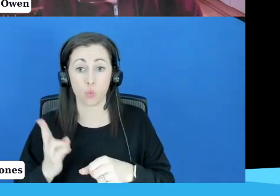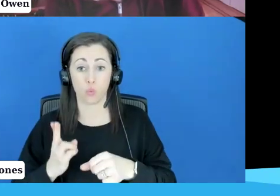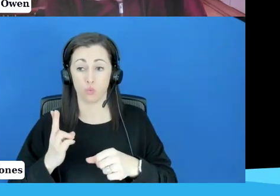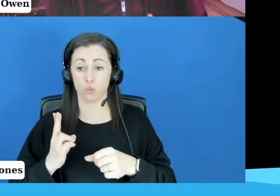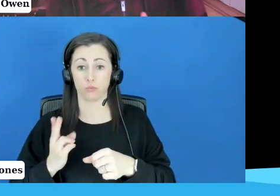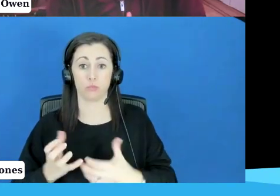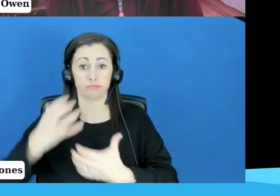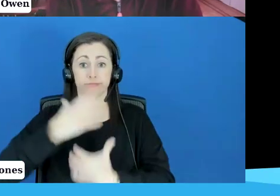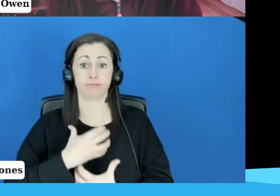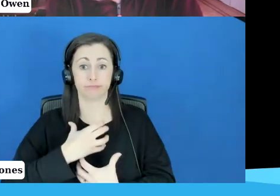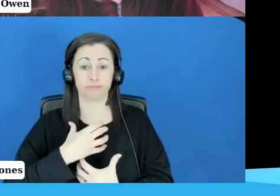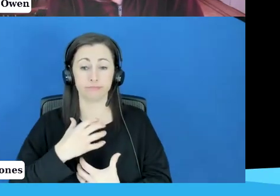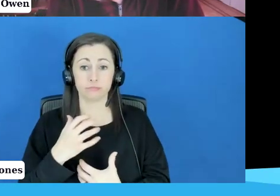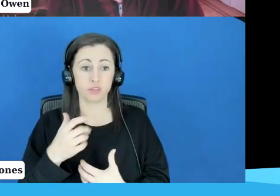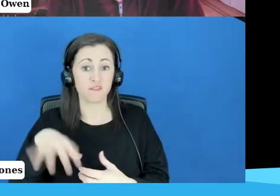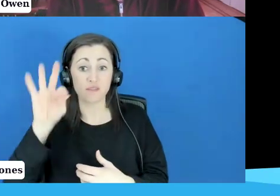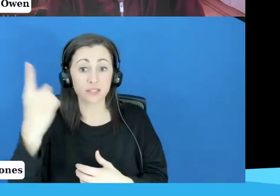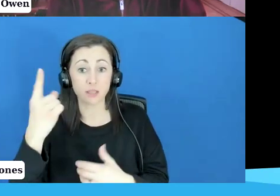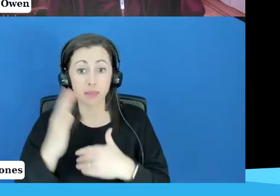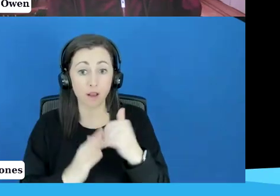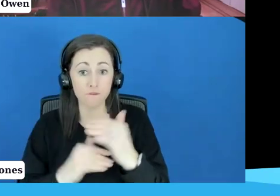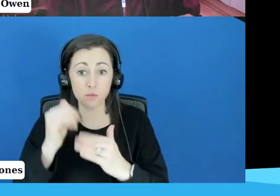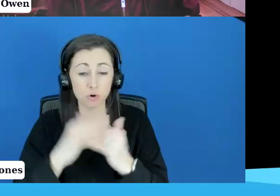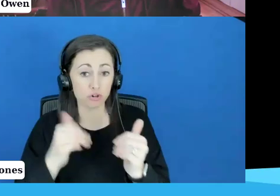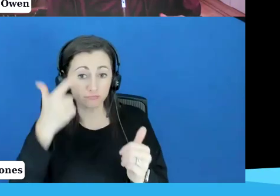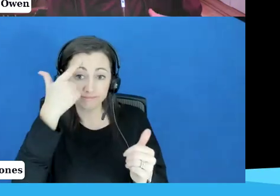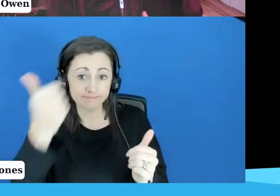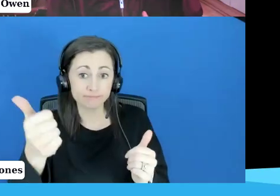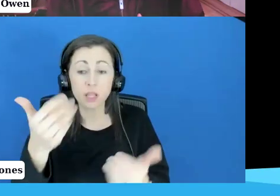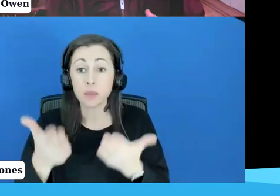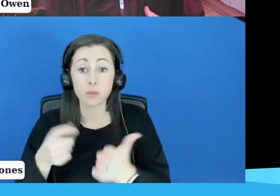Find anything that's comfortable to you. You might need help putting it on, I always did,